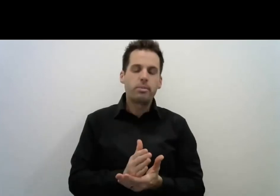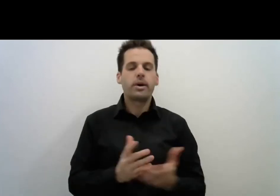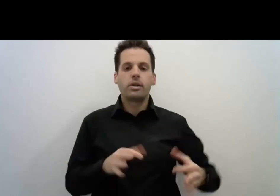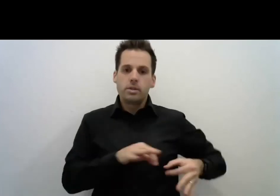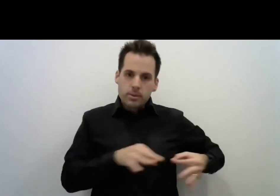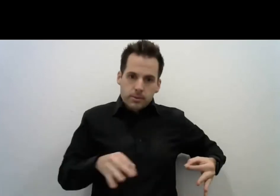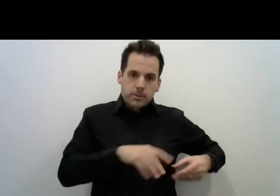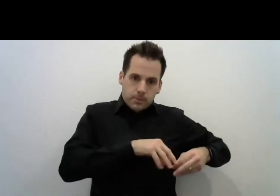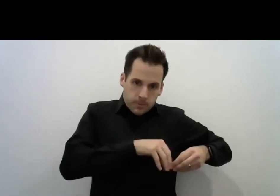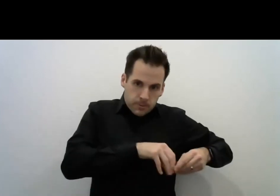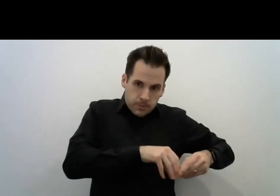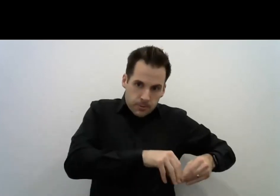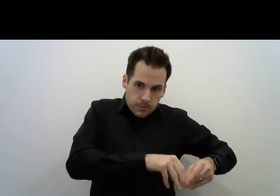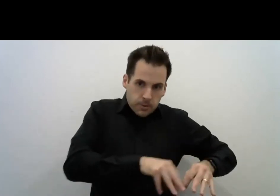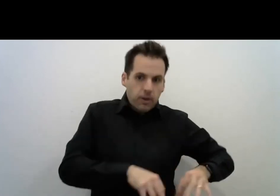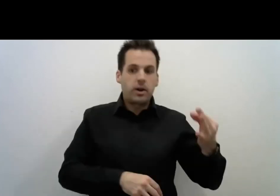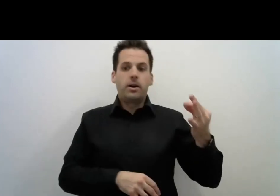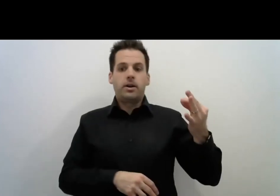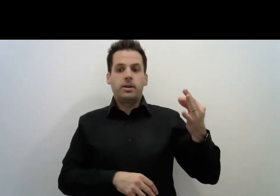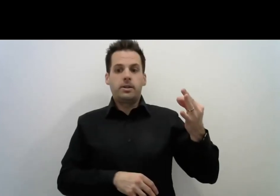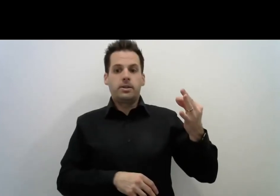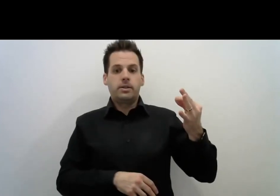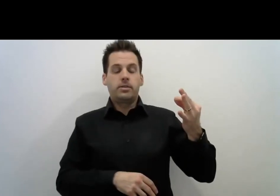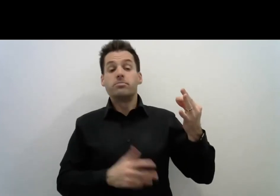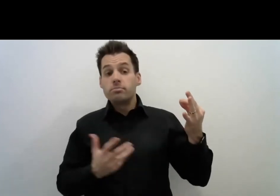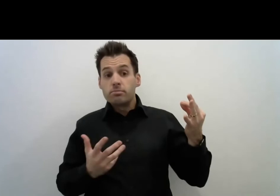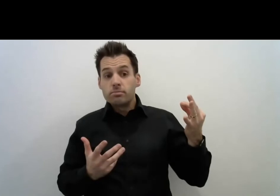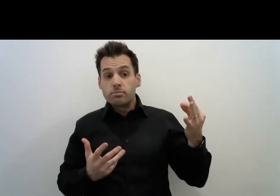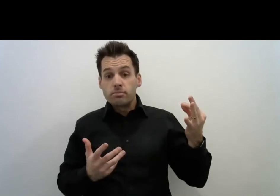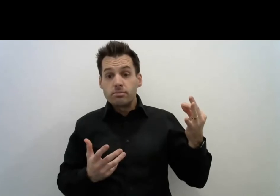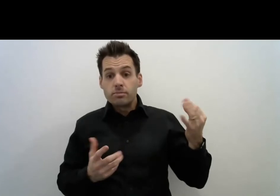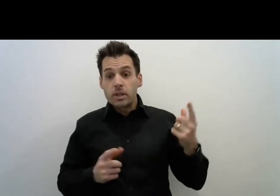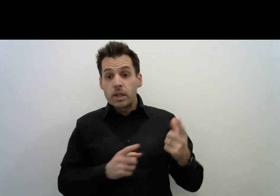to prove that you're legit and so and and does that really accomplish what you wanted